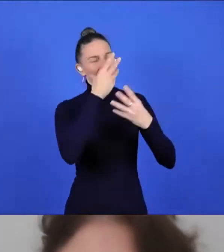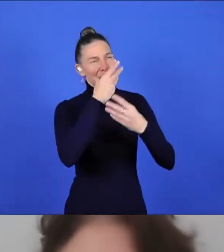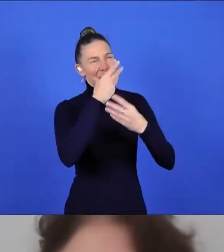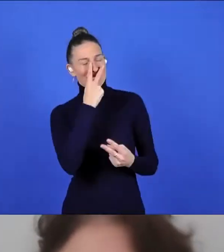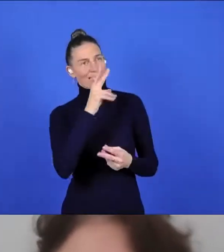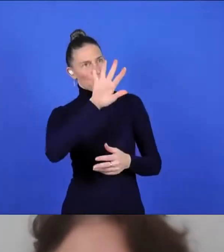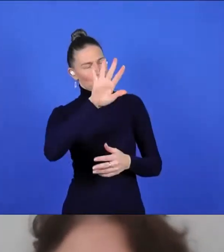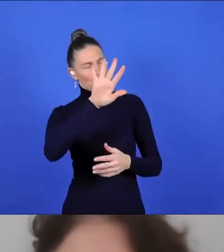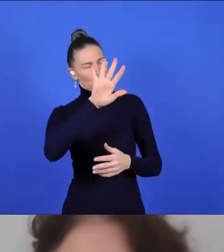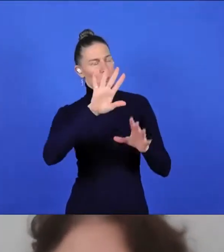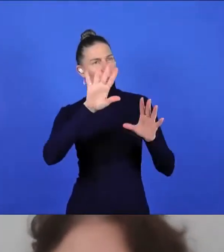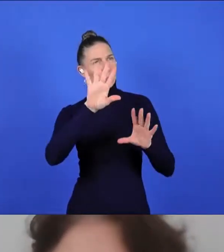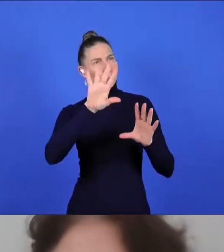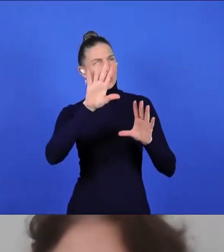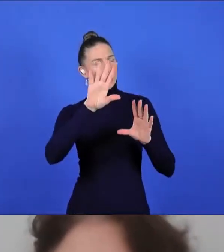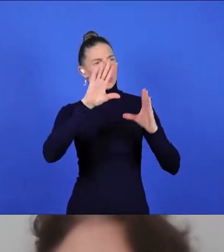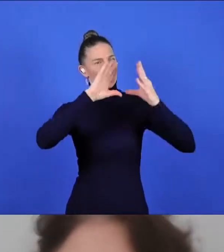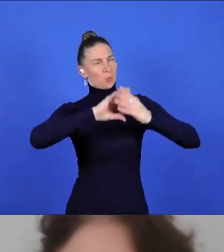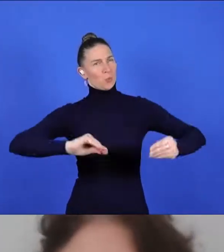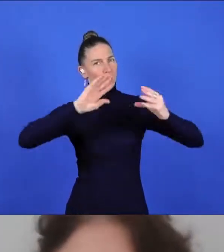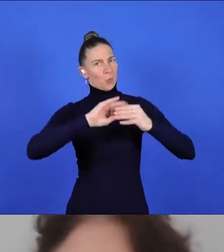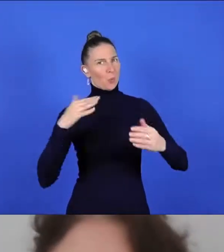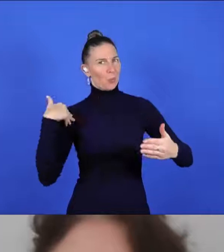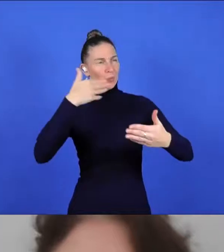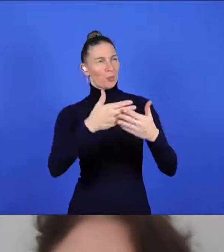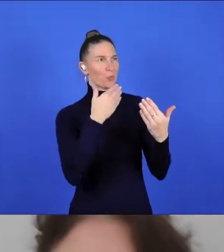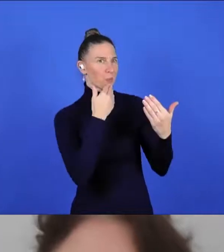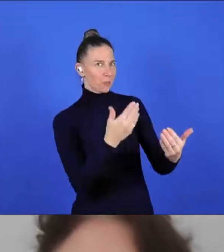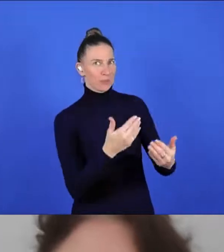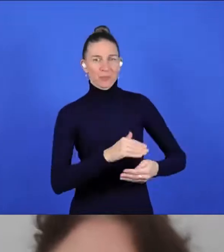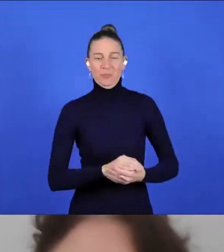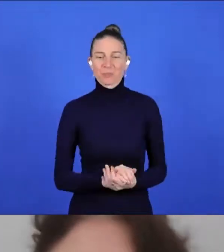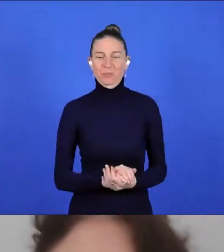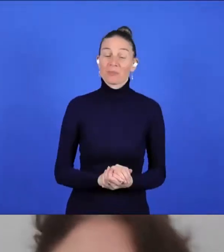It's very good to see this evidence